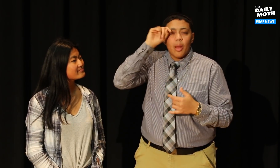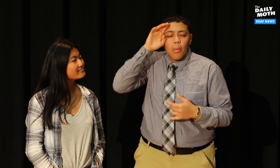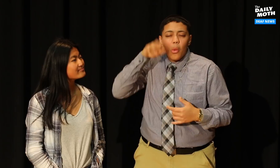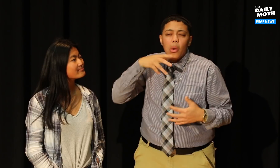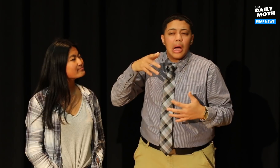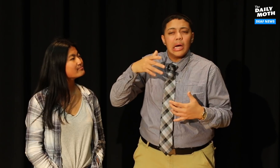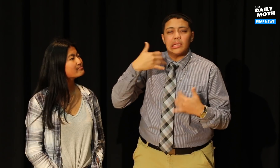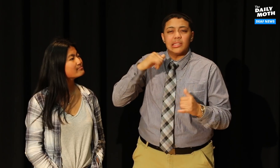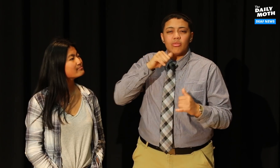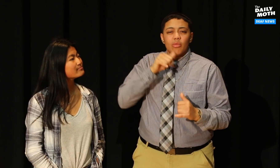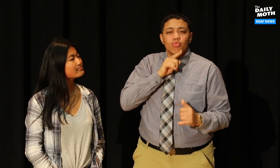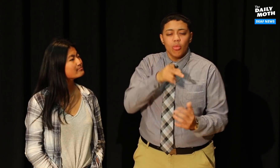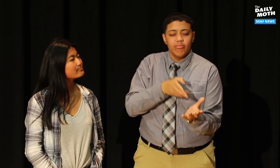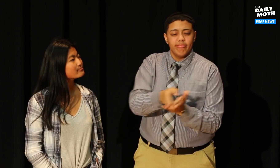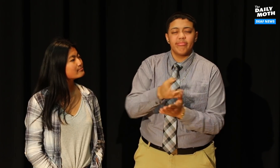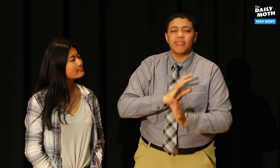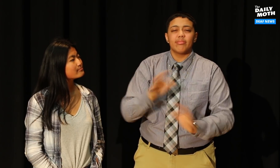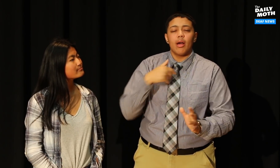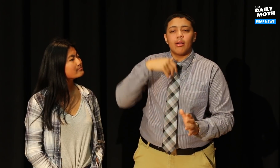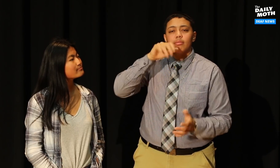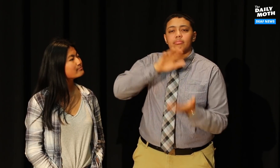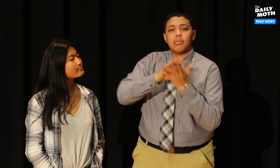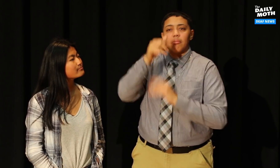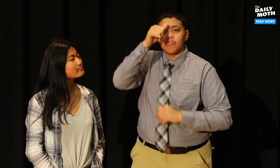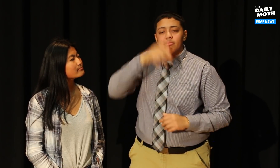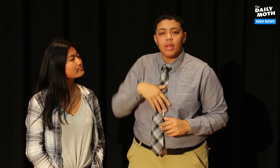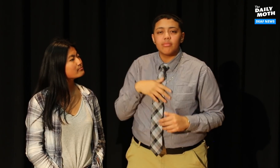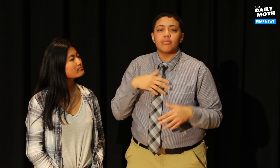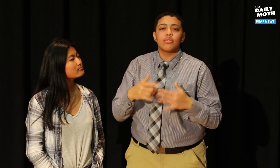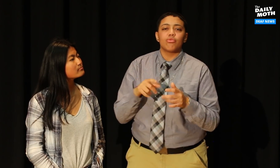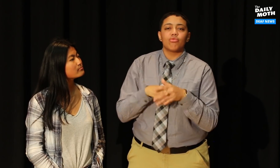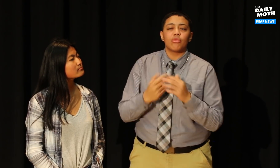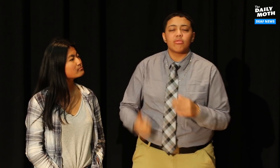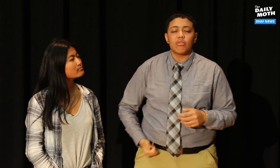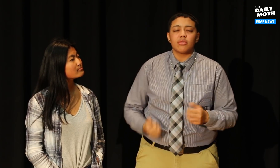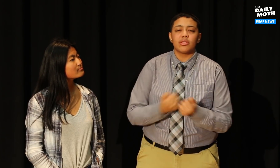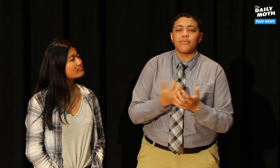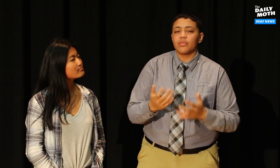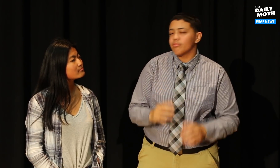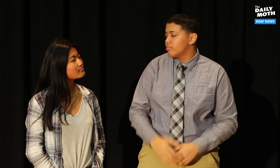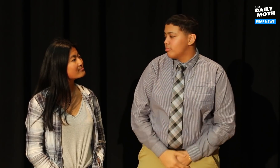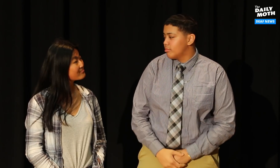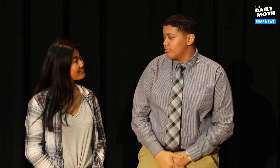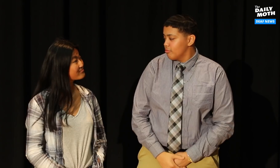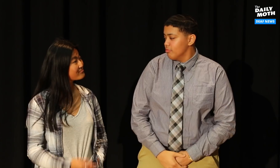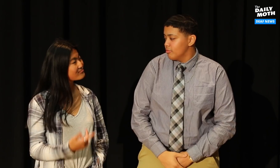I started being tomboy-ish, but I still wasn’t my authentic self. So, I decided to become a male. I started the treatments and everything.